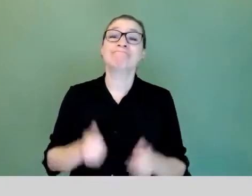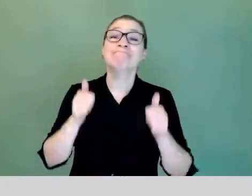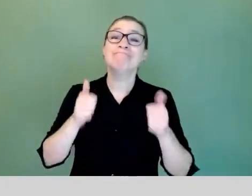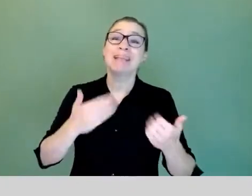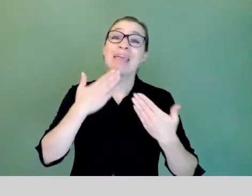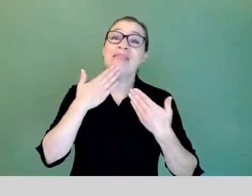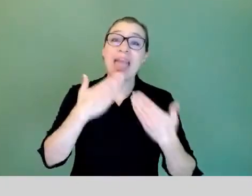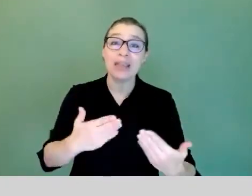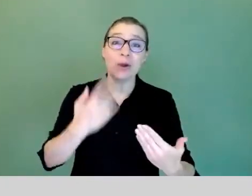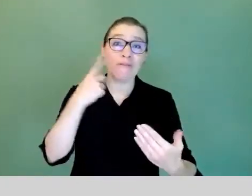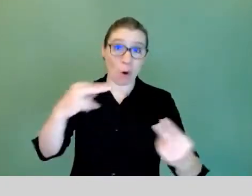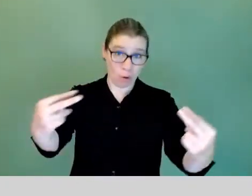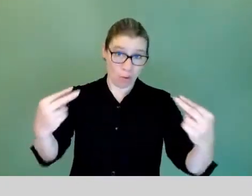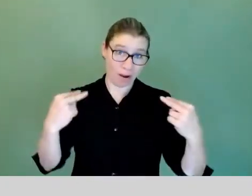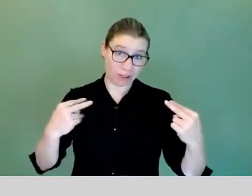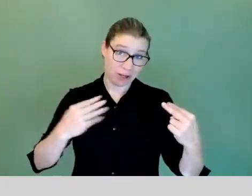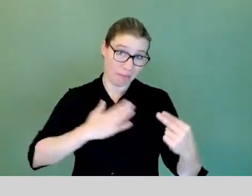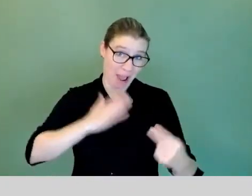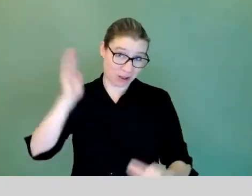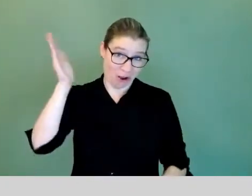Thank you everyone for attending my talk.